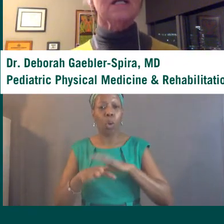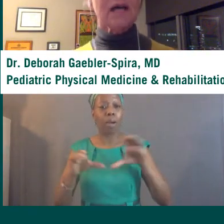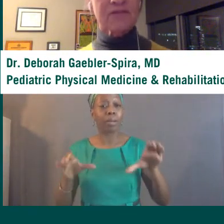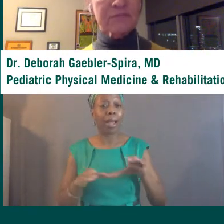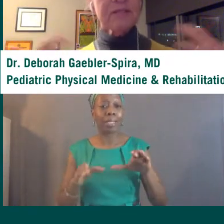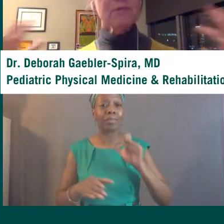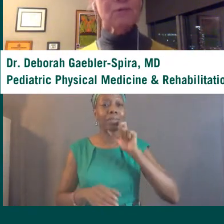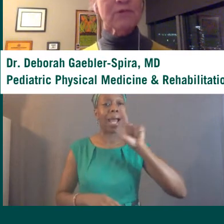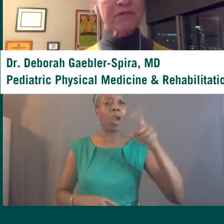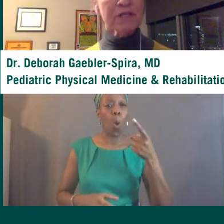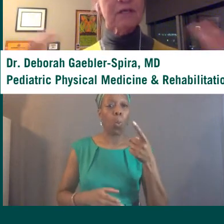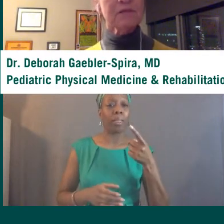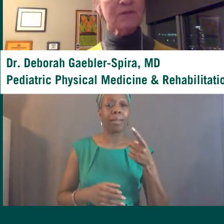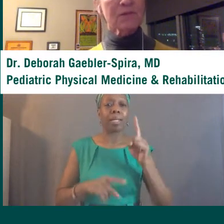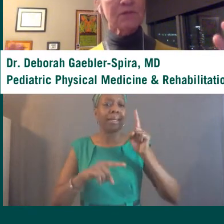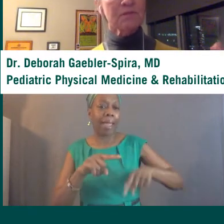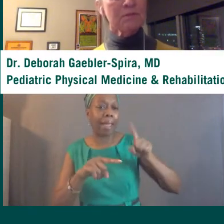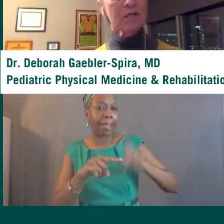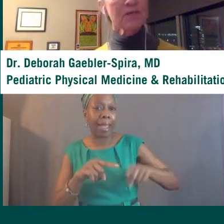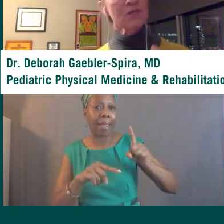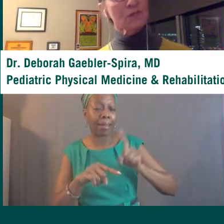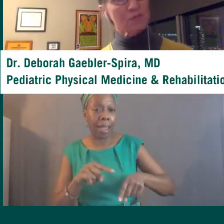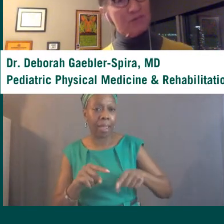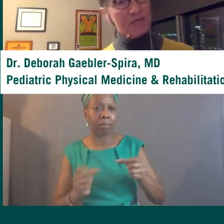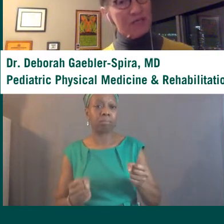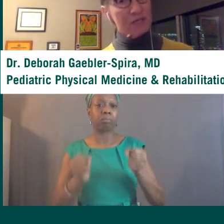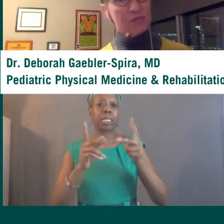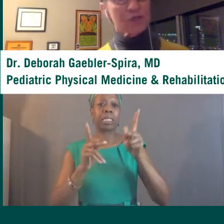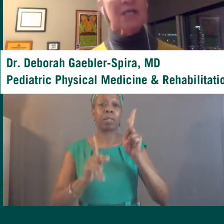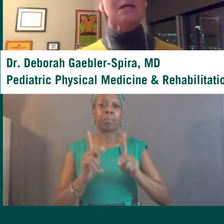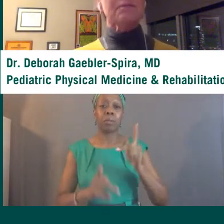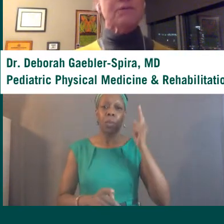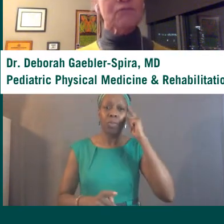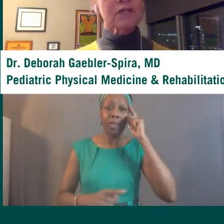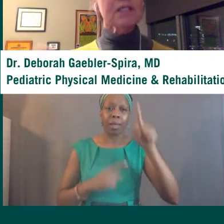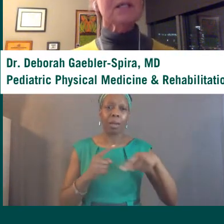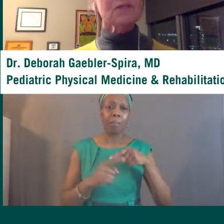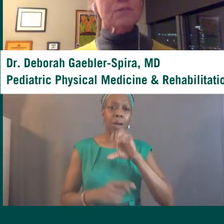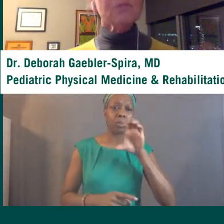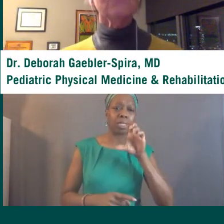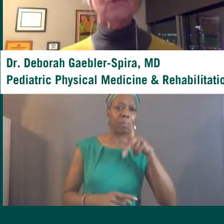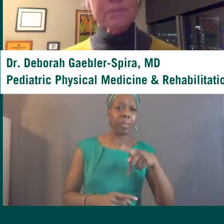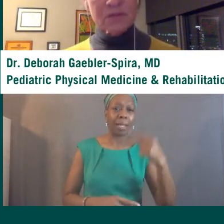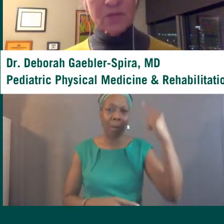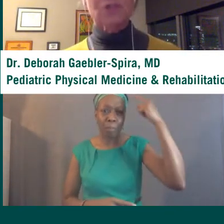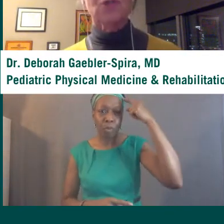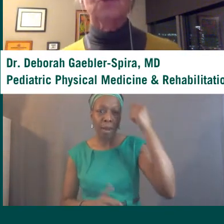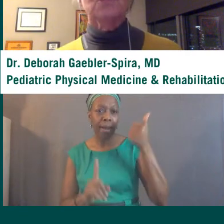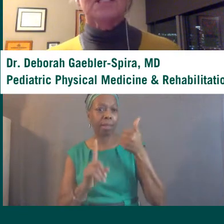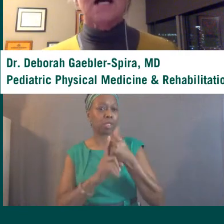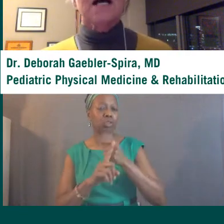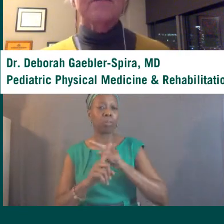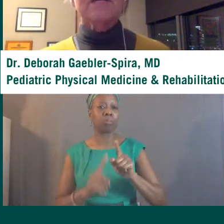A lot of people will think about cerebral palsy as the brain injury, but really it's a performance issue.